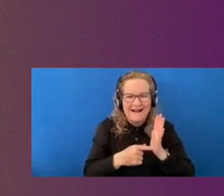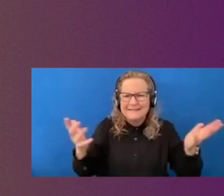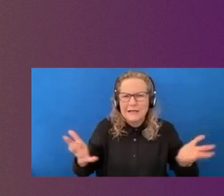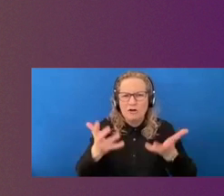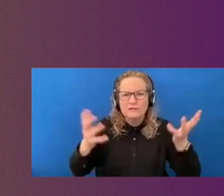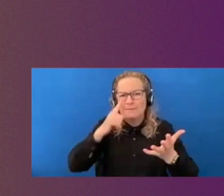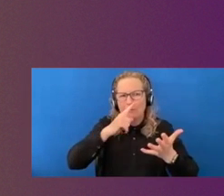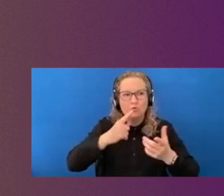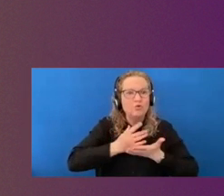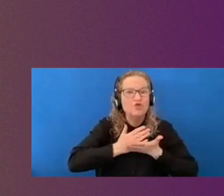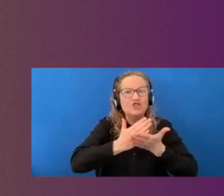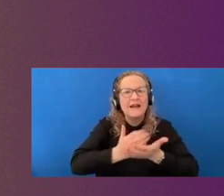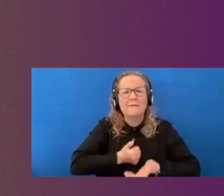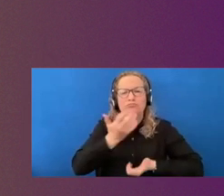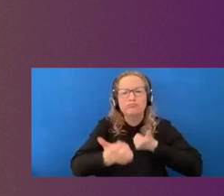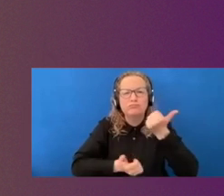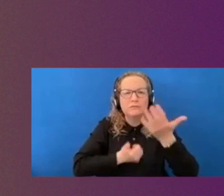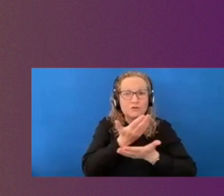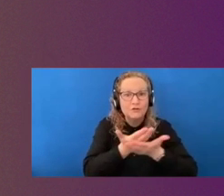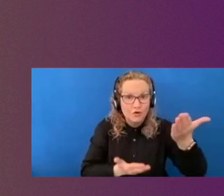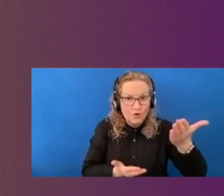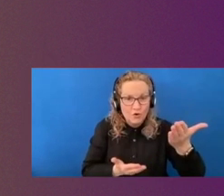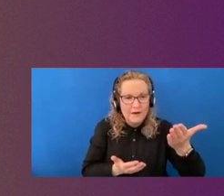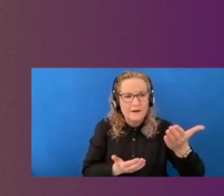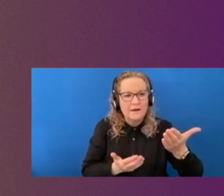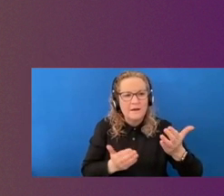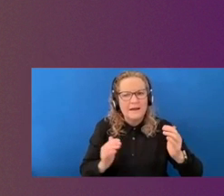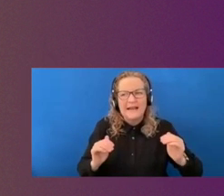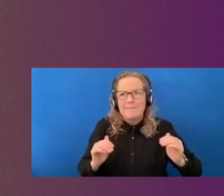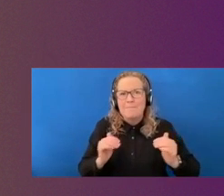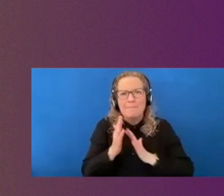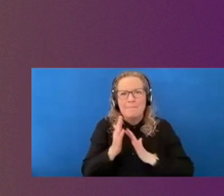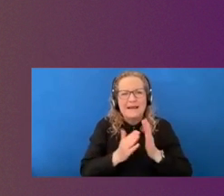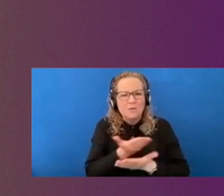if they are comfortable of course gives a level of comfort and safety almost to those a little